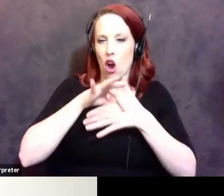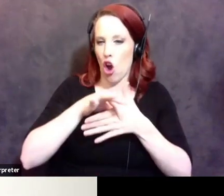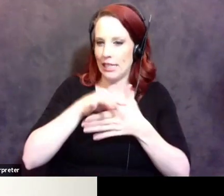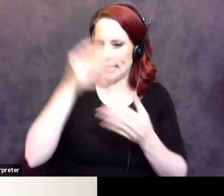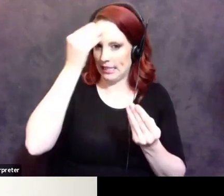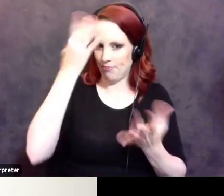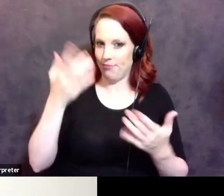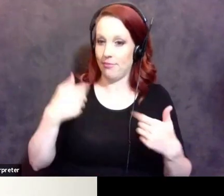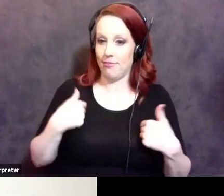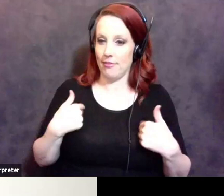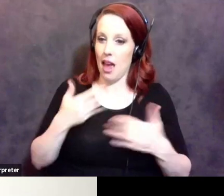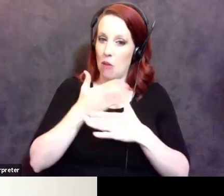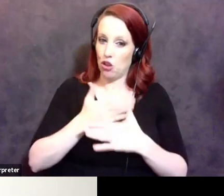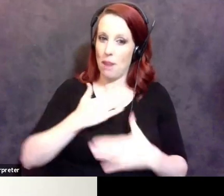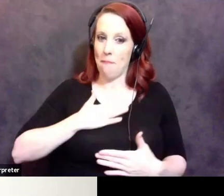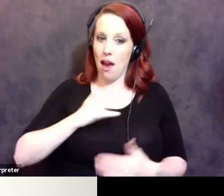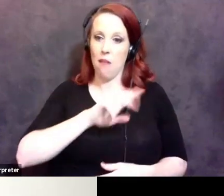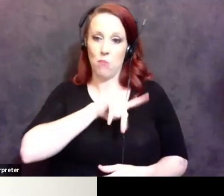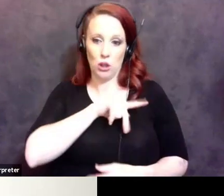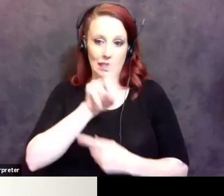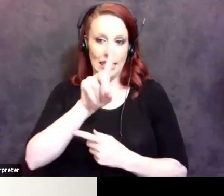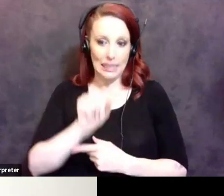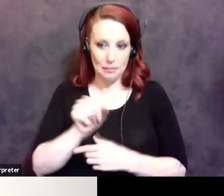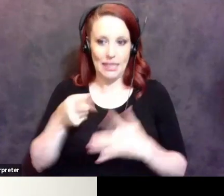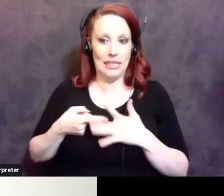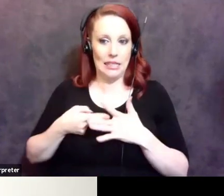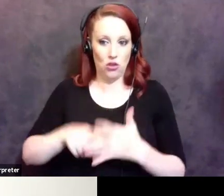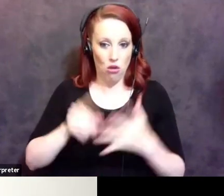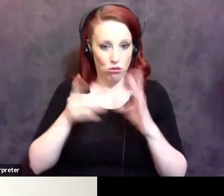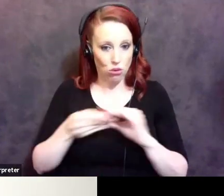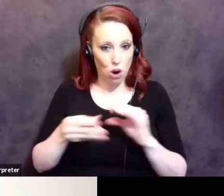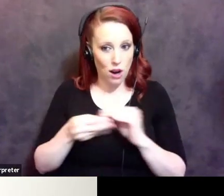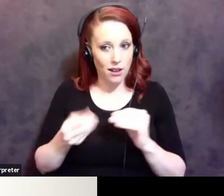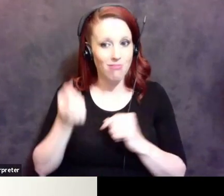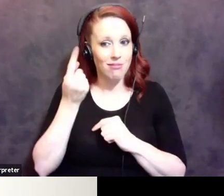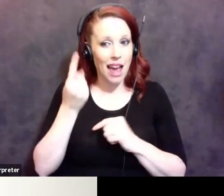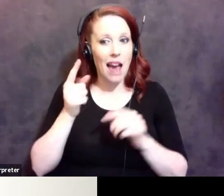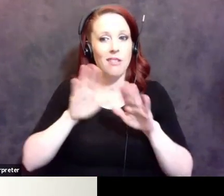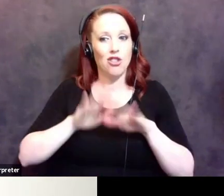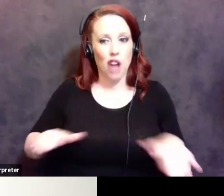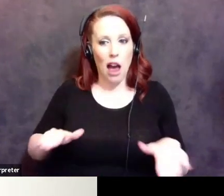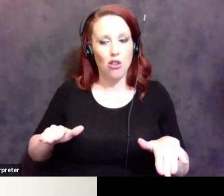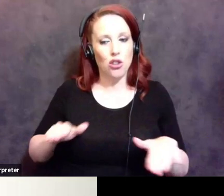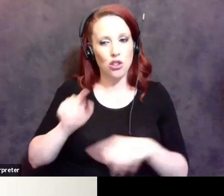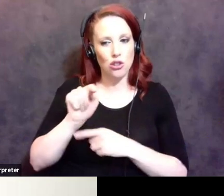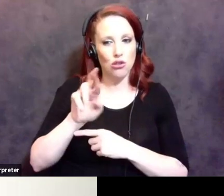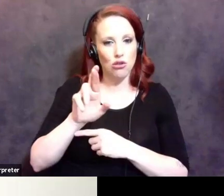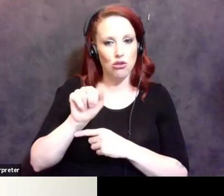my disability origin story and there is childhood trauma in there so I want to preface that.